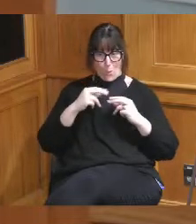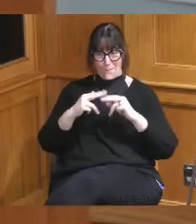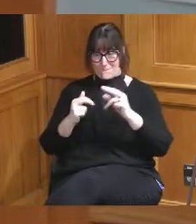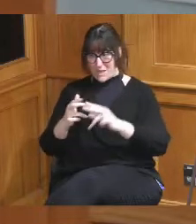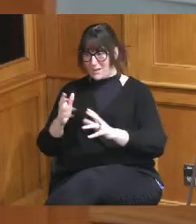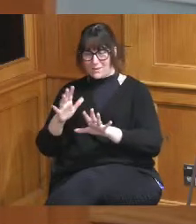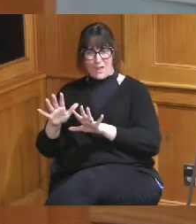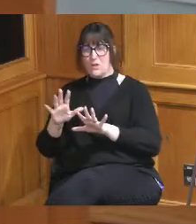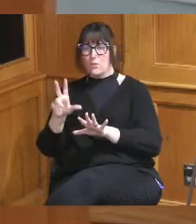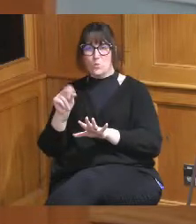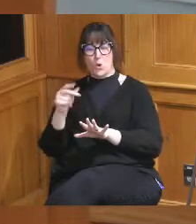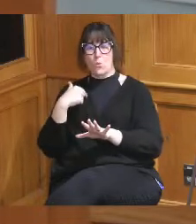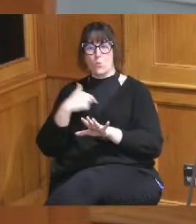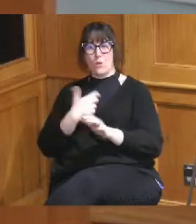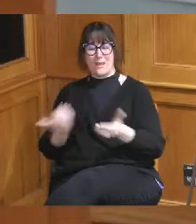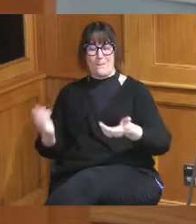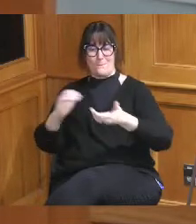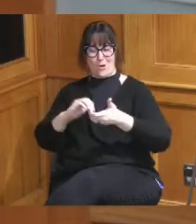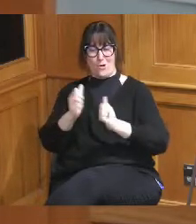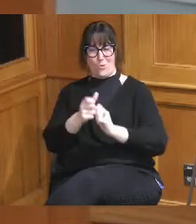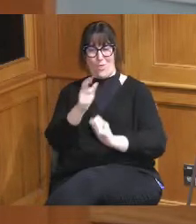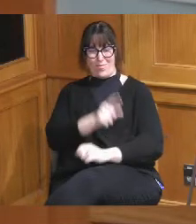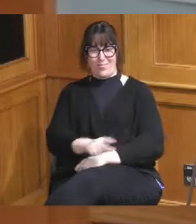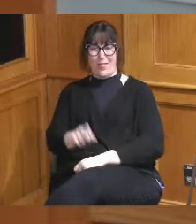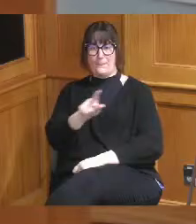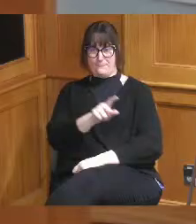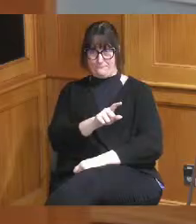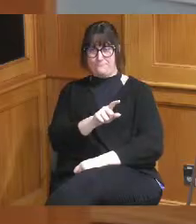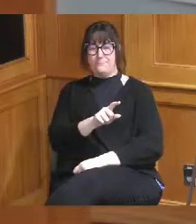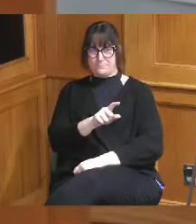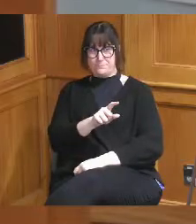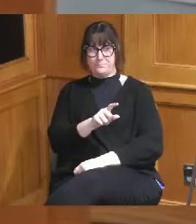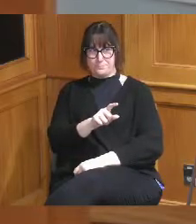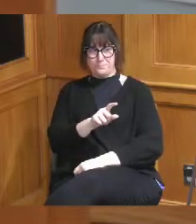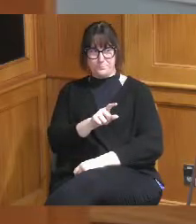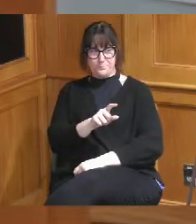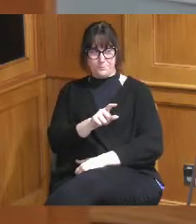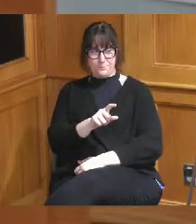with those folks and try to help make it work for them and so we are working with those folks right